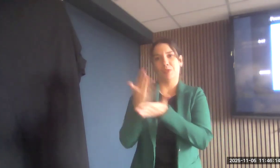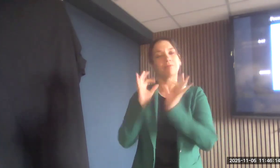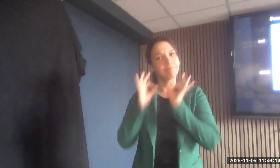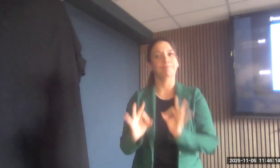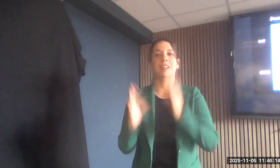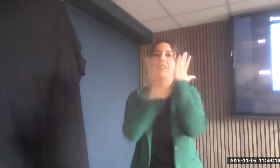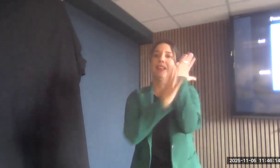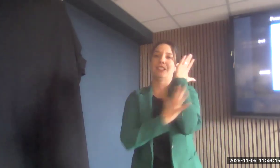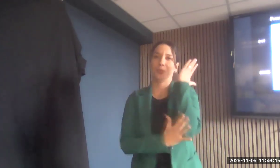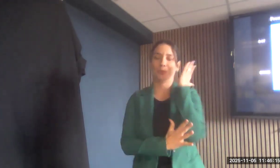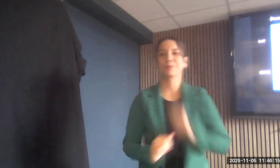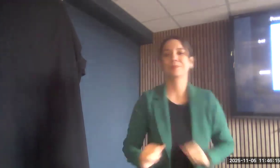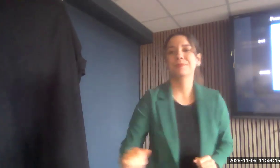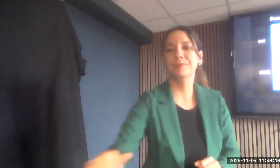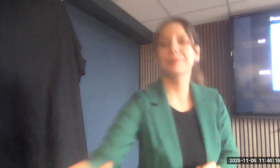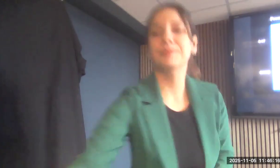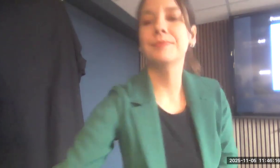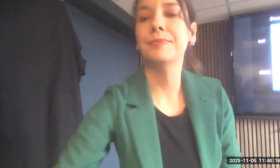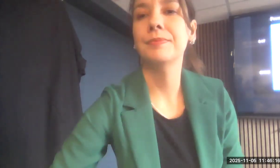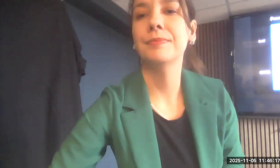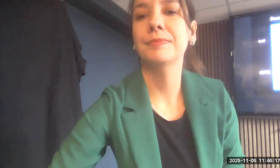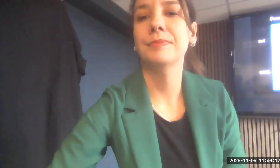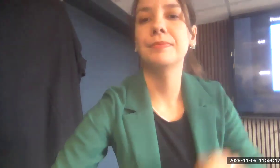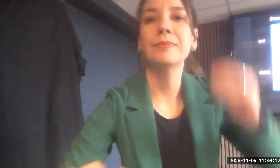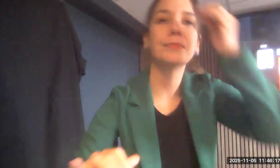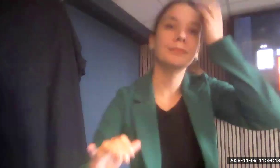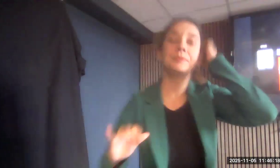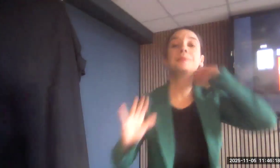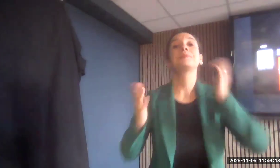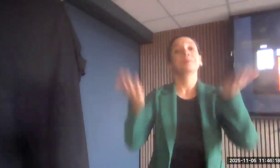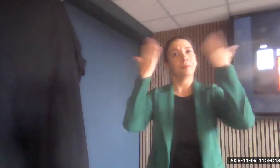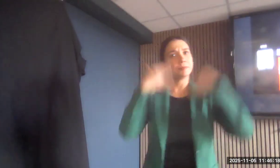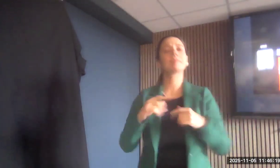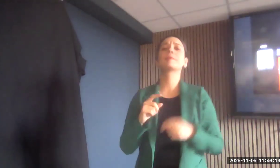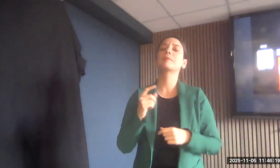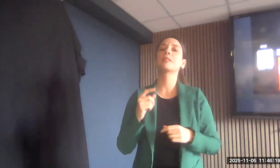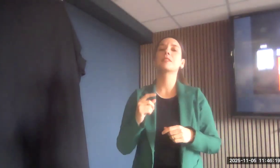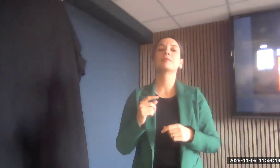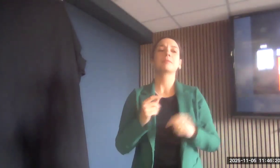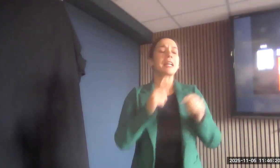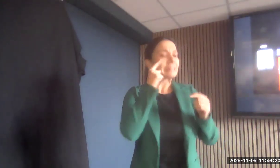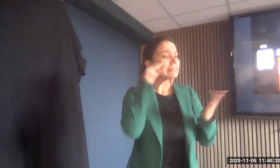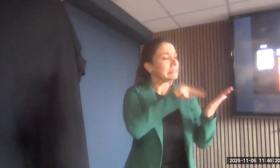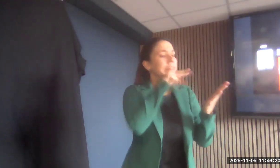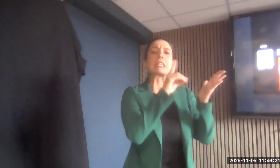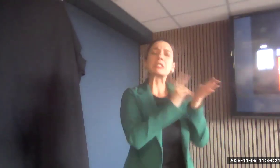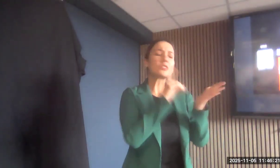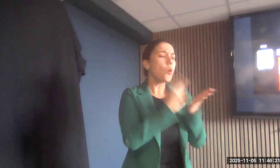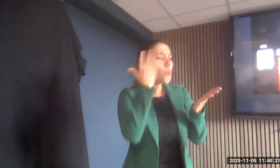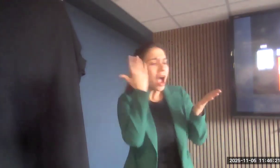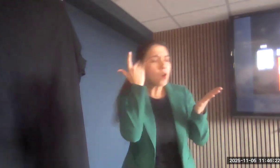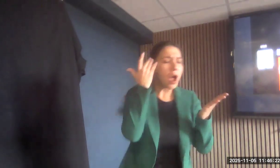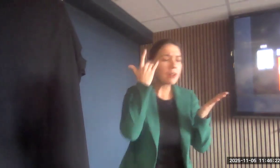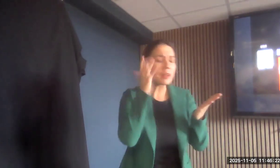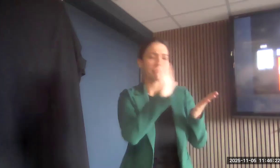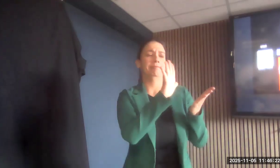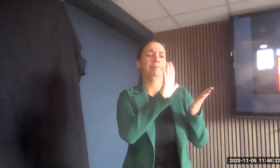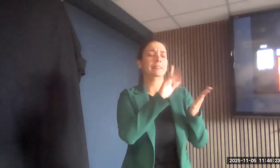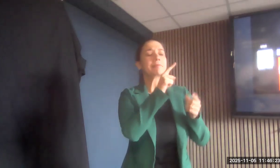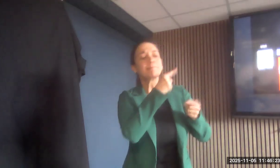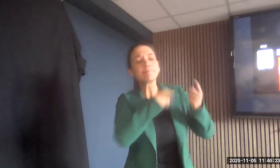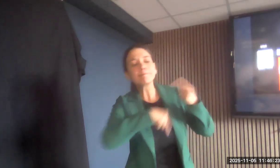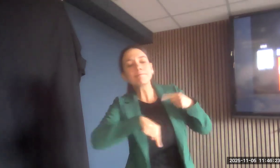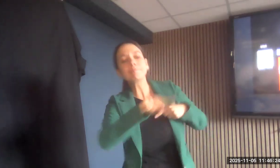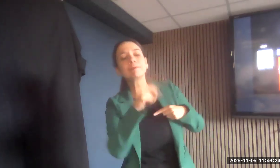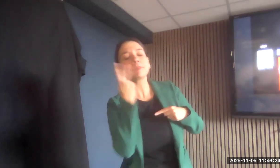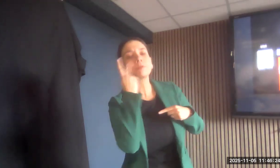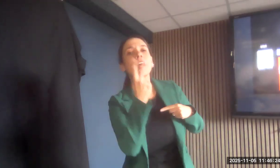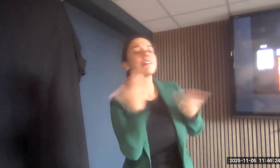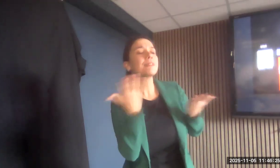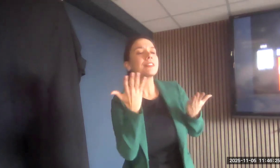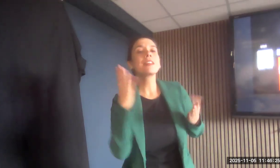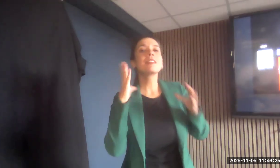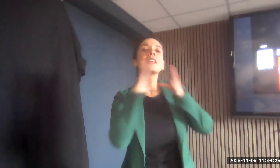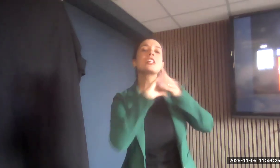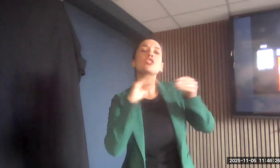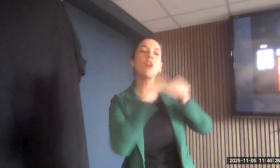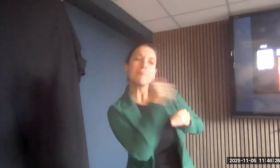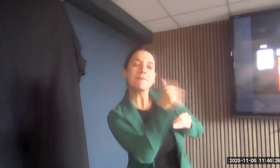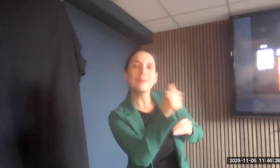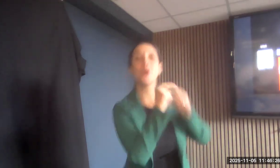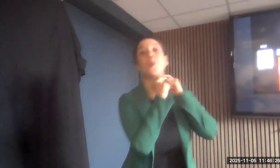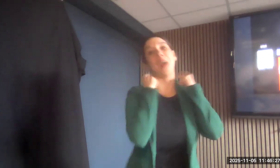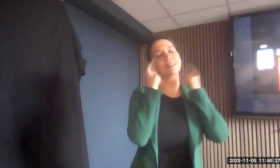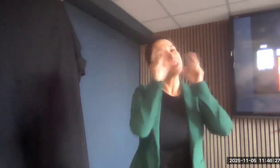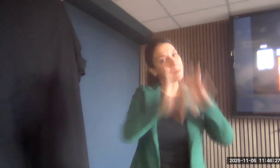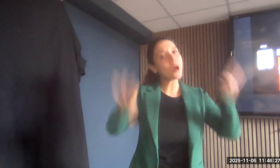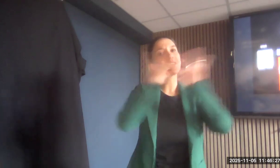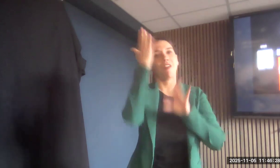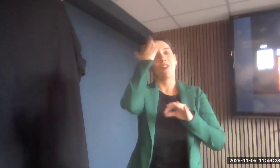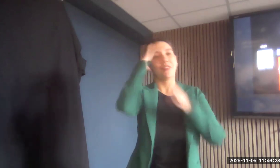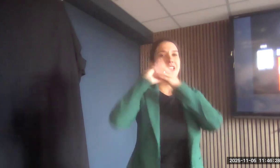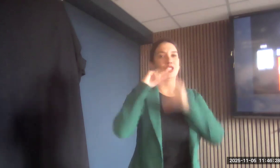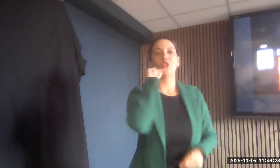And whilst we still see this sign, the older signed books, sometimes occurring, it's not the predominantly used sign.